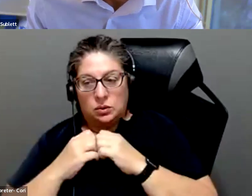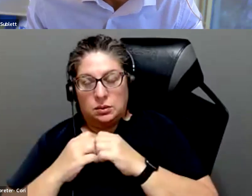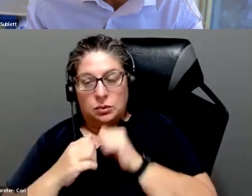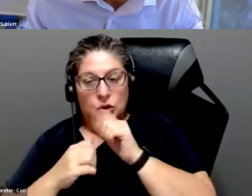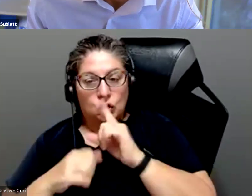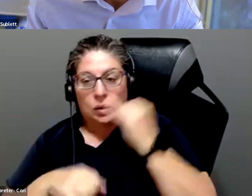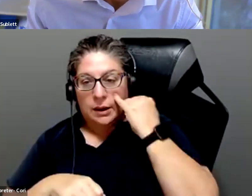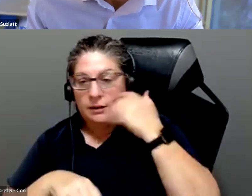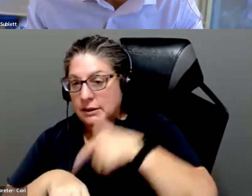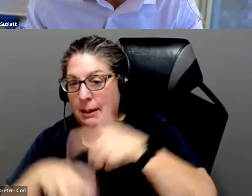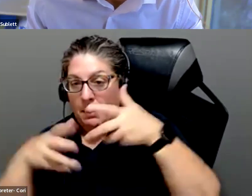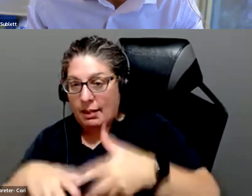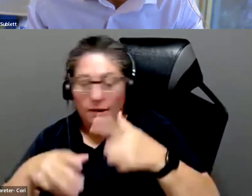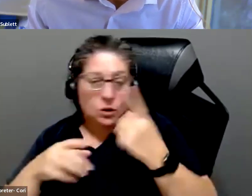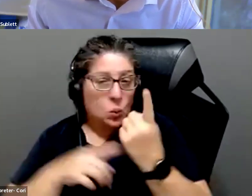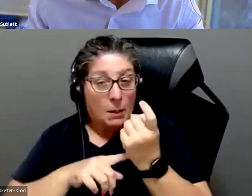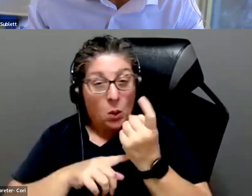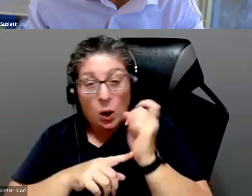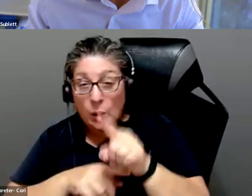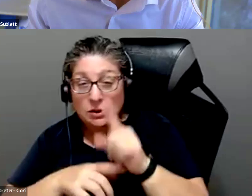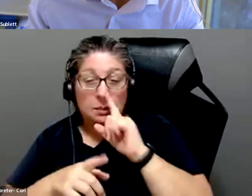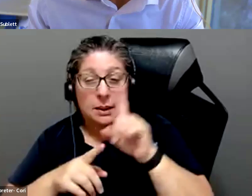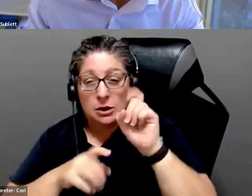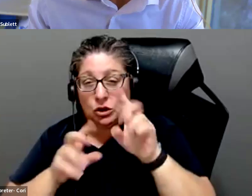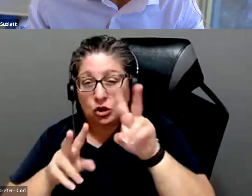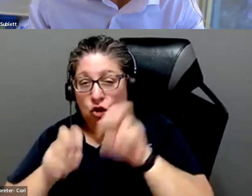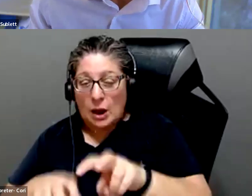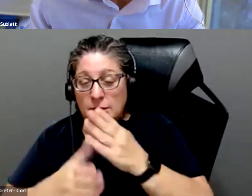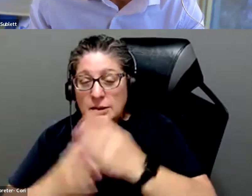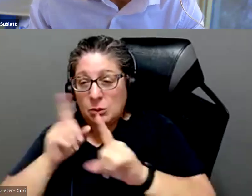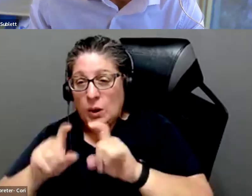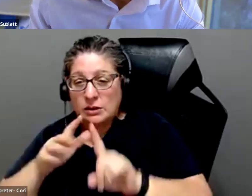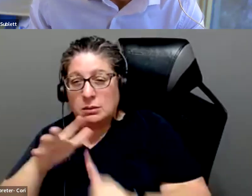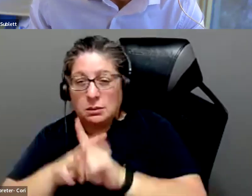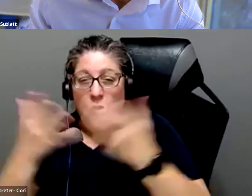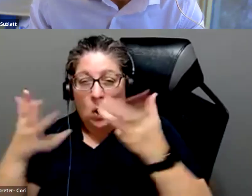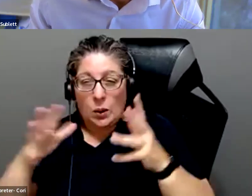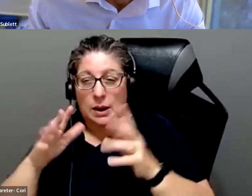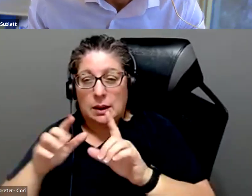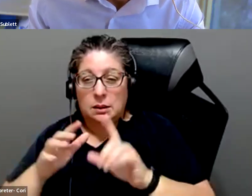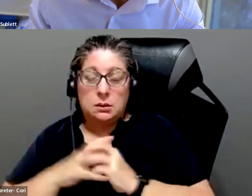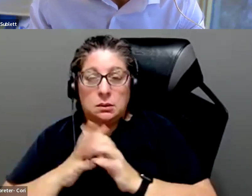have time to another questions made we can jump to some of the questions that have been raised already at that is right?